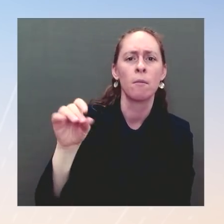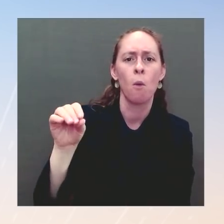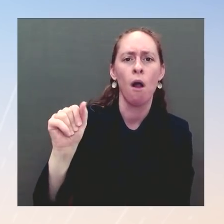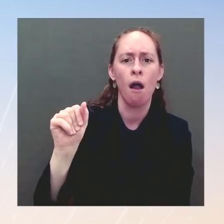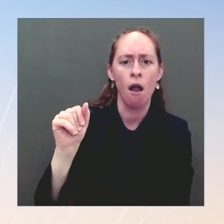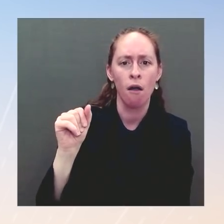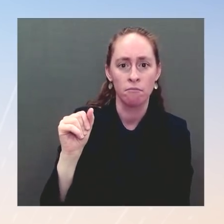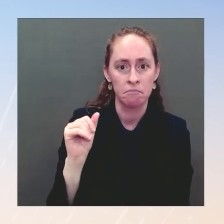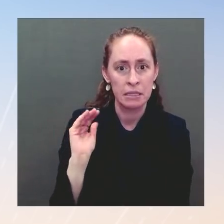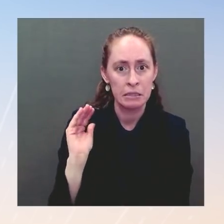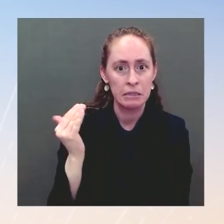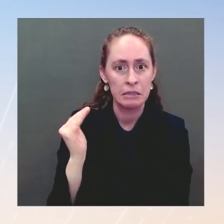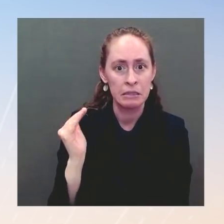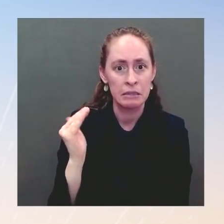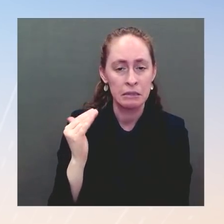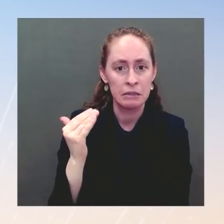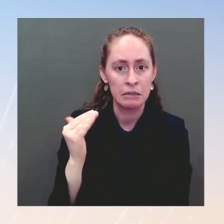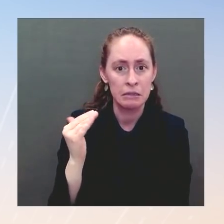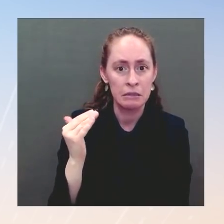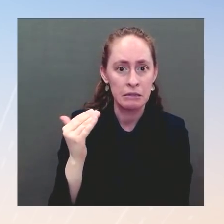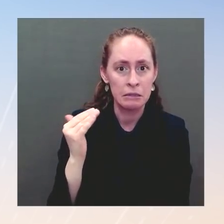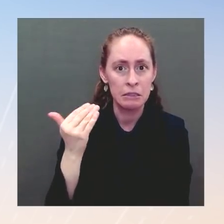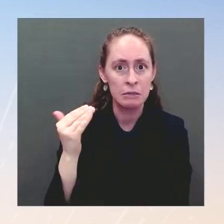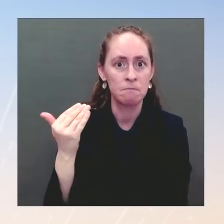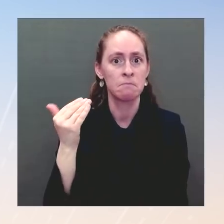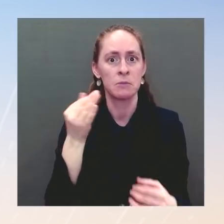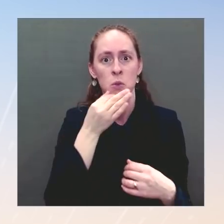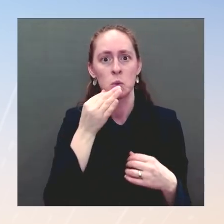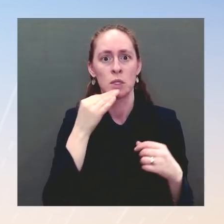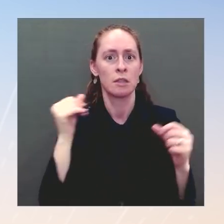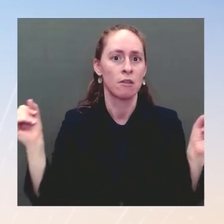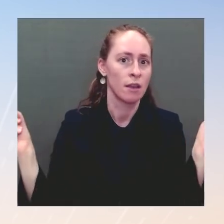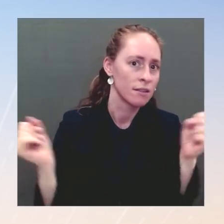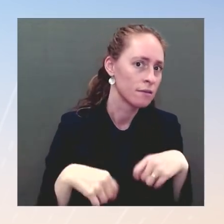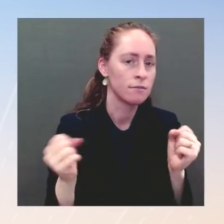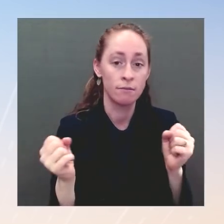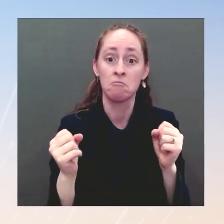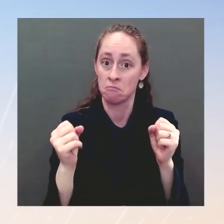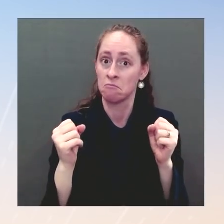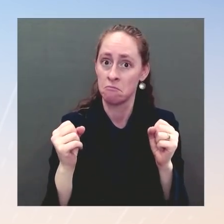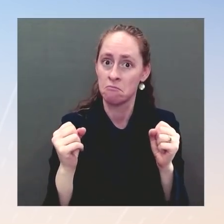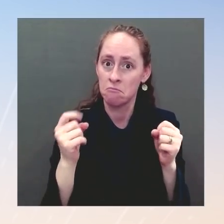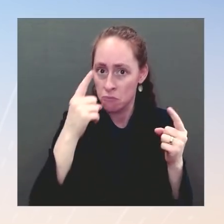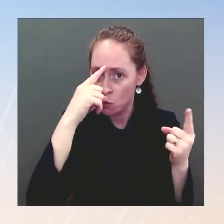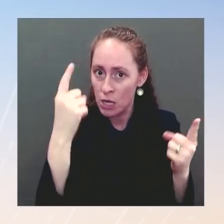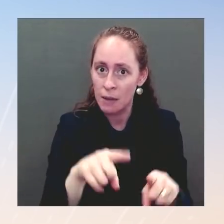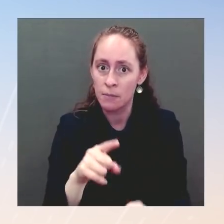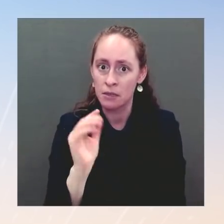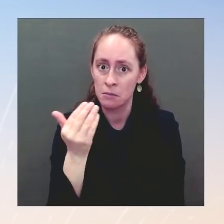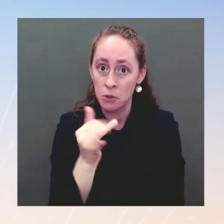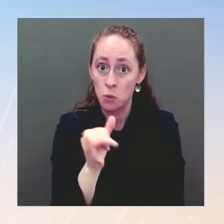Would you all confirm that that is an accurate assessment -- that you are inching towards a potential deal this week? Ms. Psaki: Well, what we're seeing is there